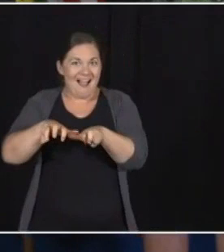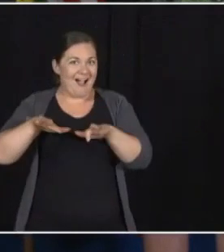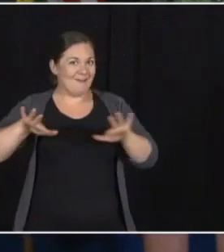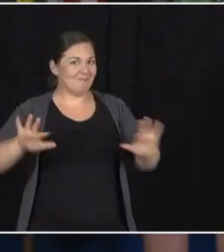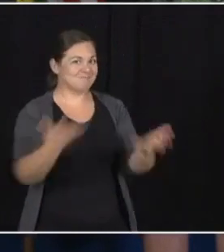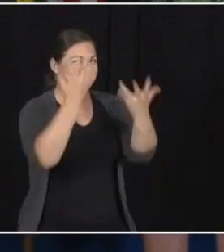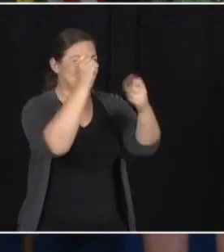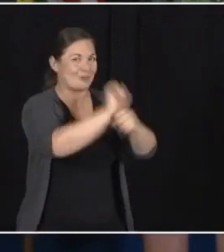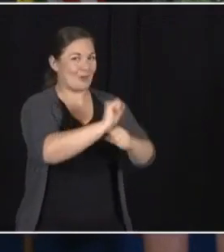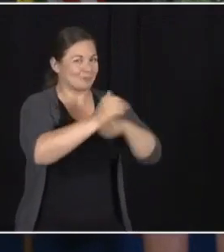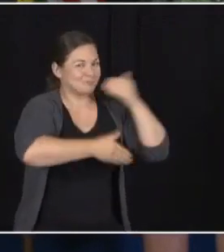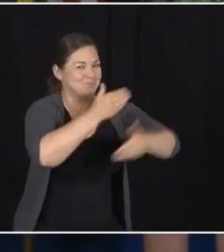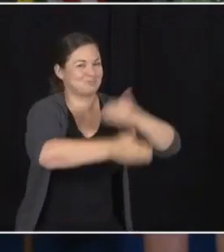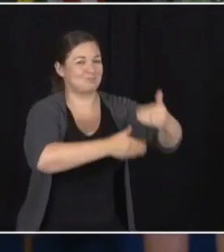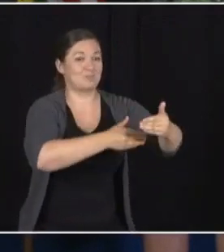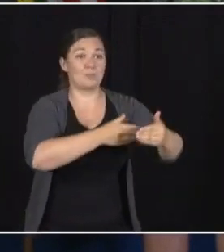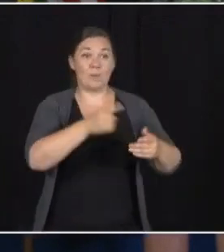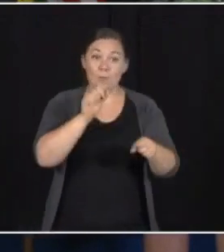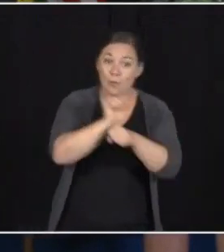cost of station construction.